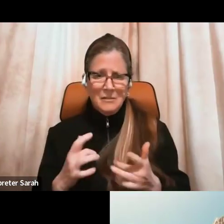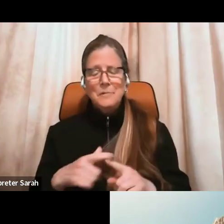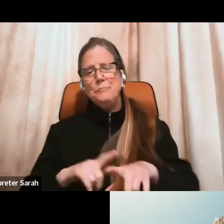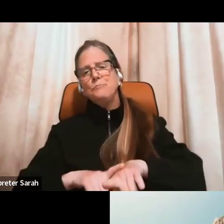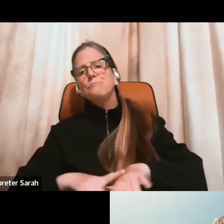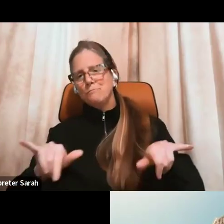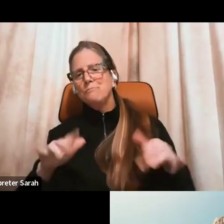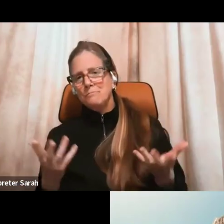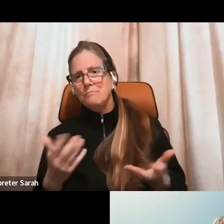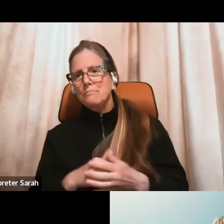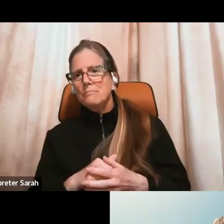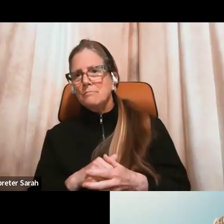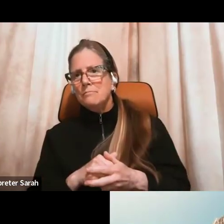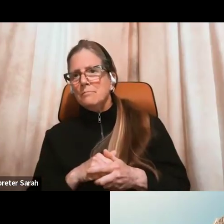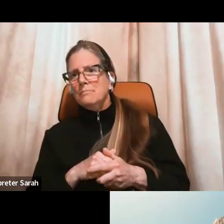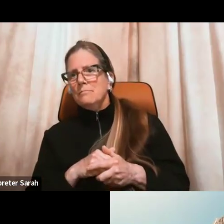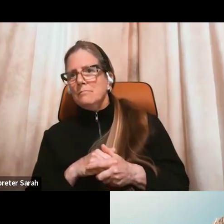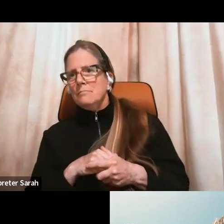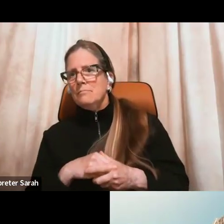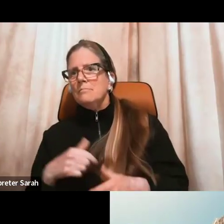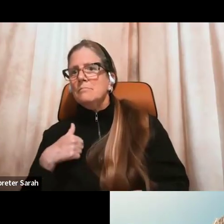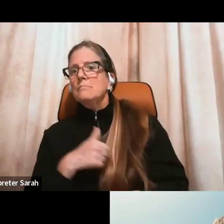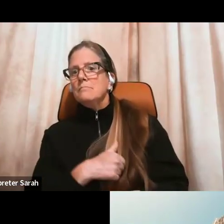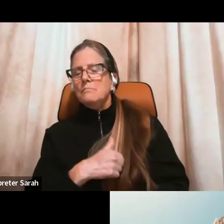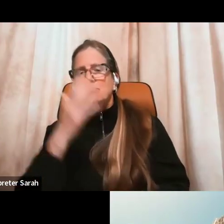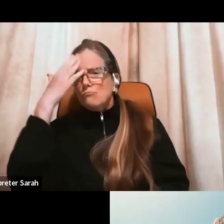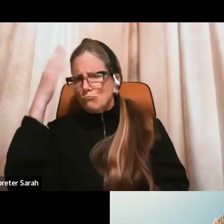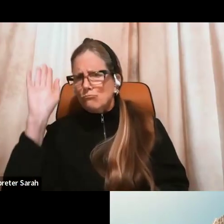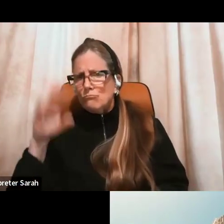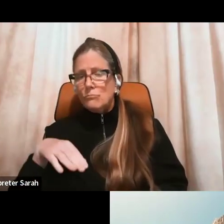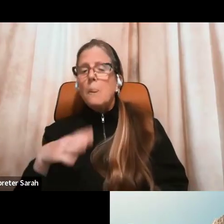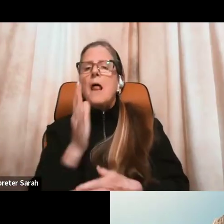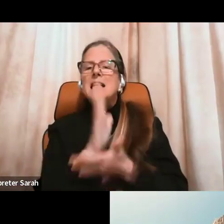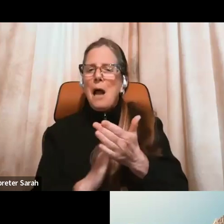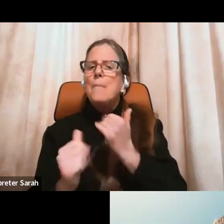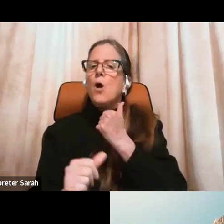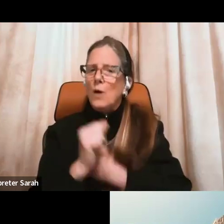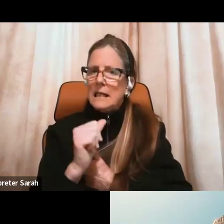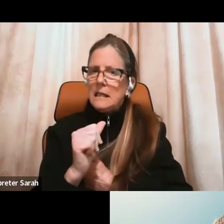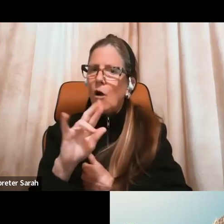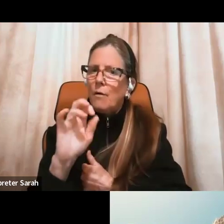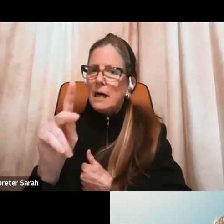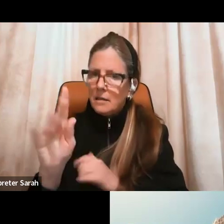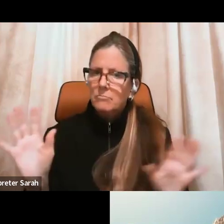as far as with work, we acknowledge that there is a level of risk, especially for folks with